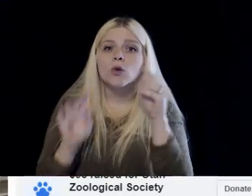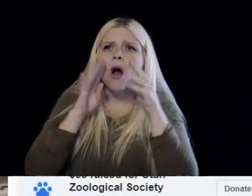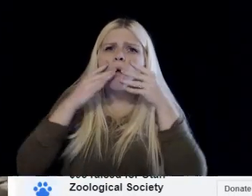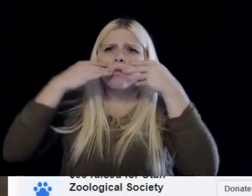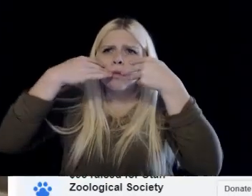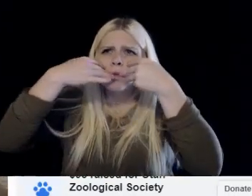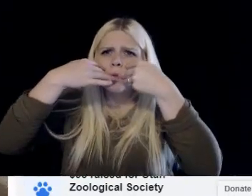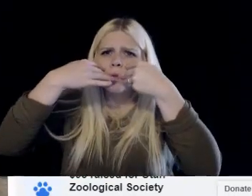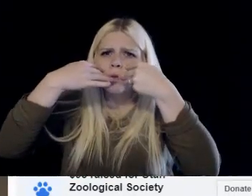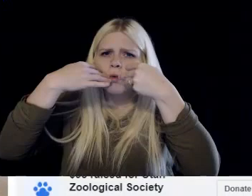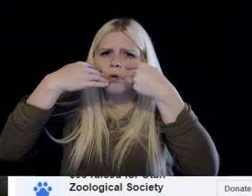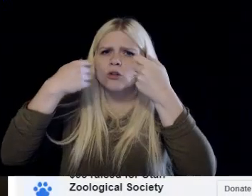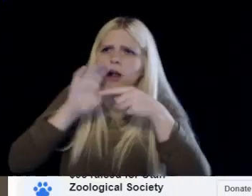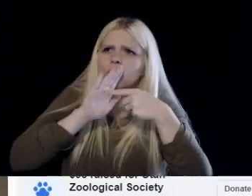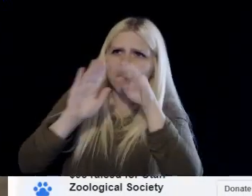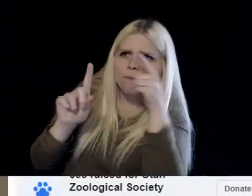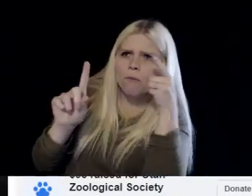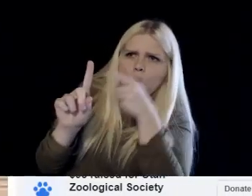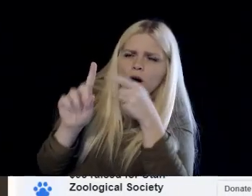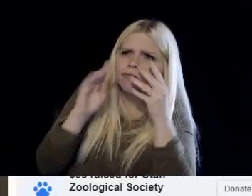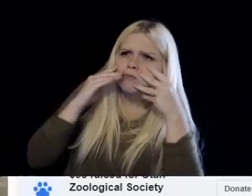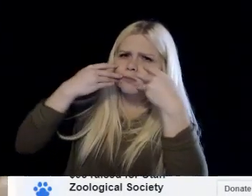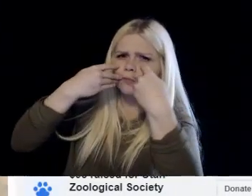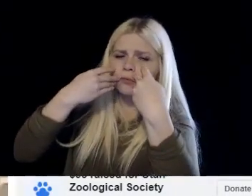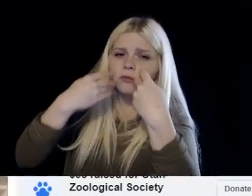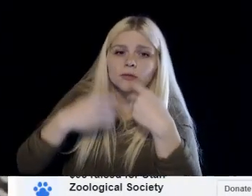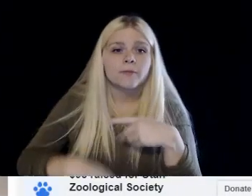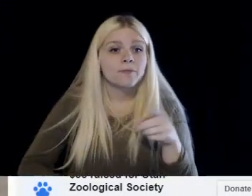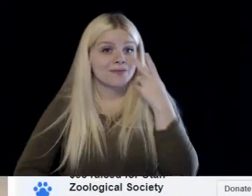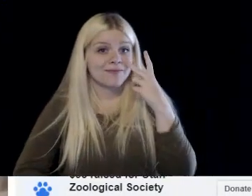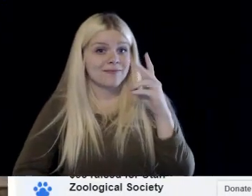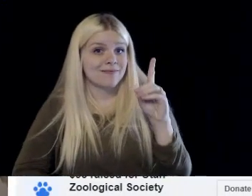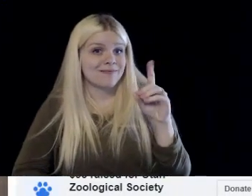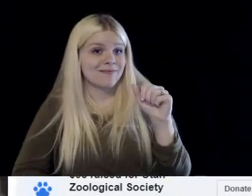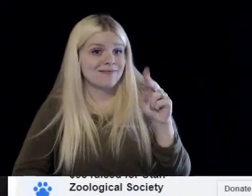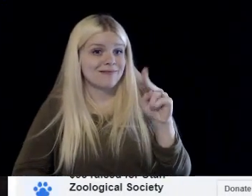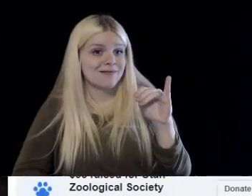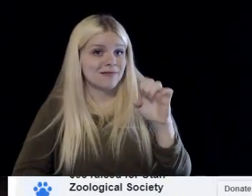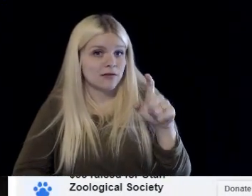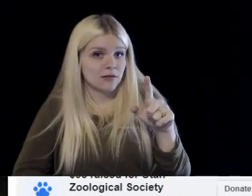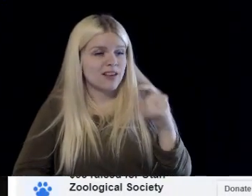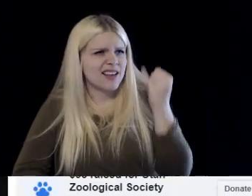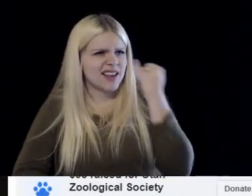Erica: Now if he gets shifty with Daniel being over there, would his whiskers- would he- is it like a "What are you